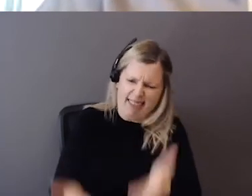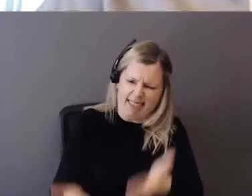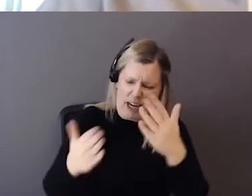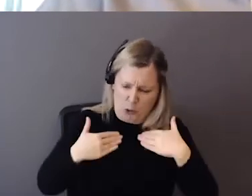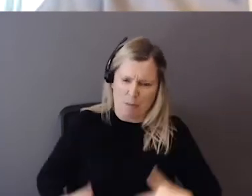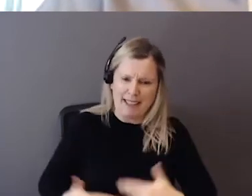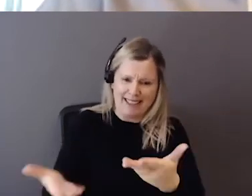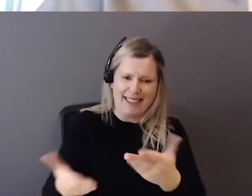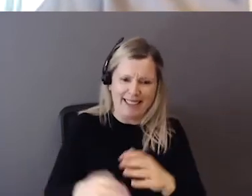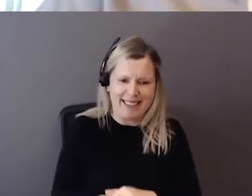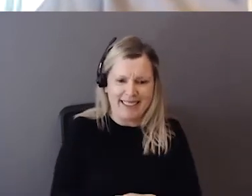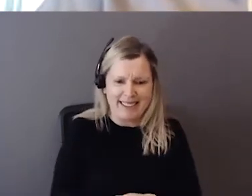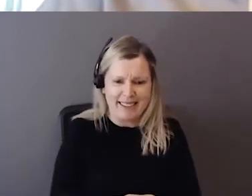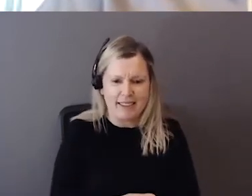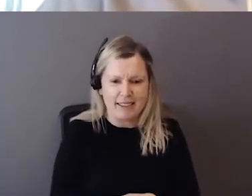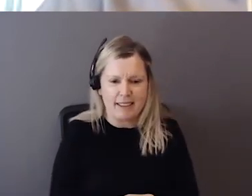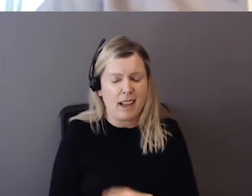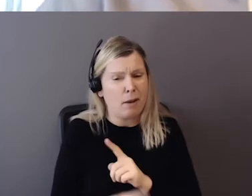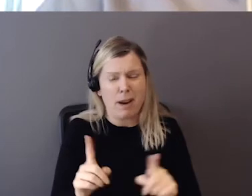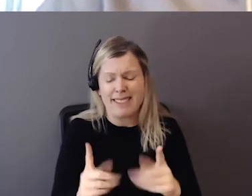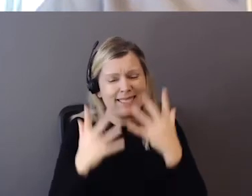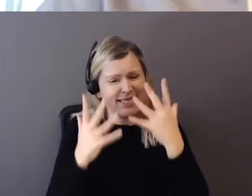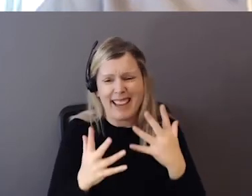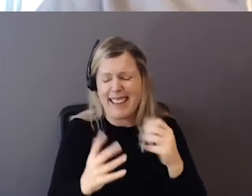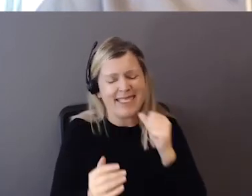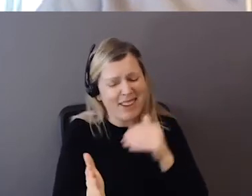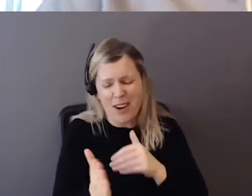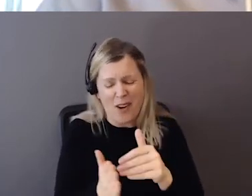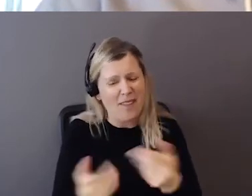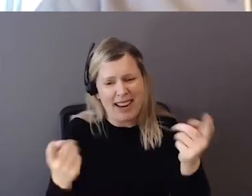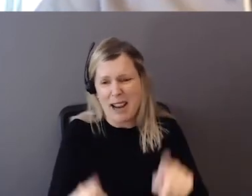is sort of key. But unfortunately, common sense isn't always all that common.